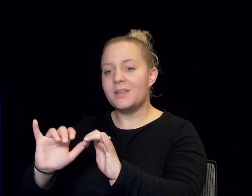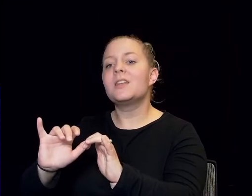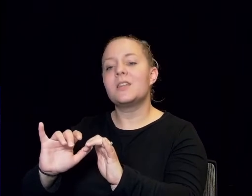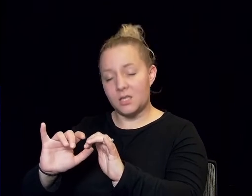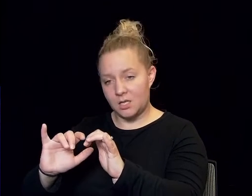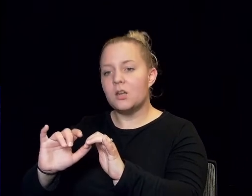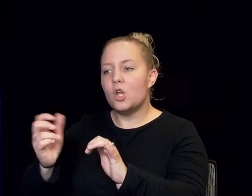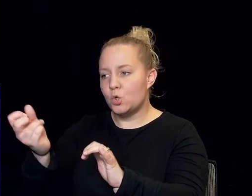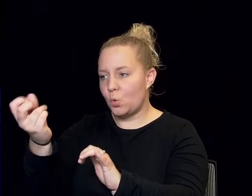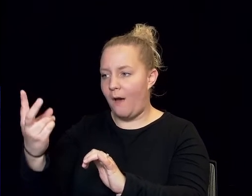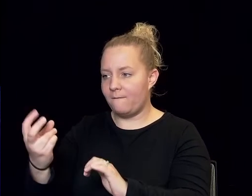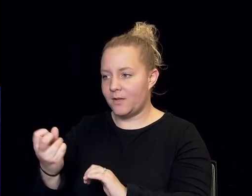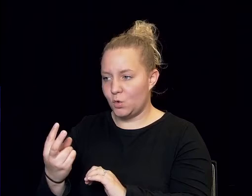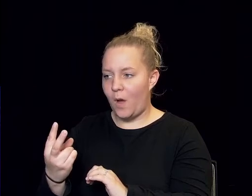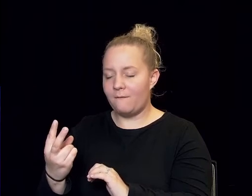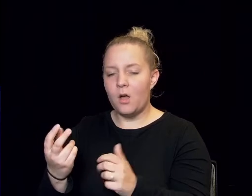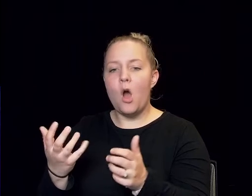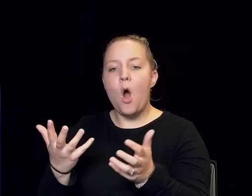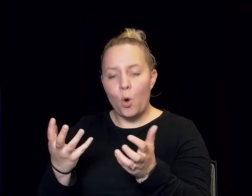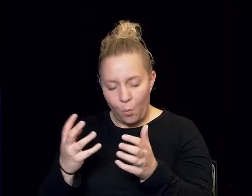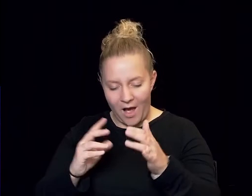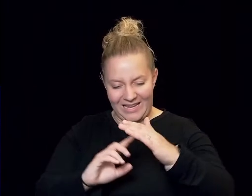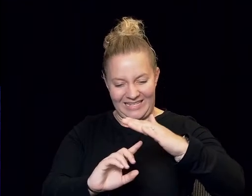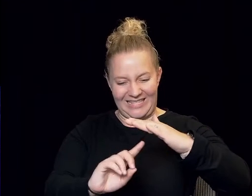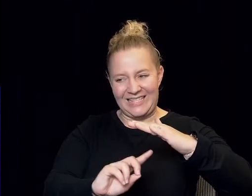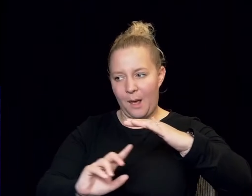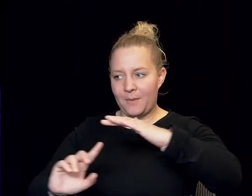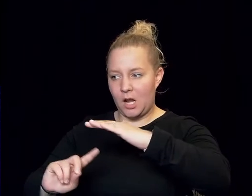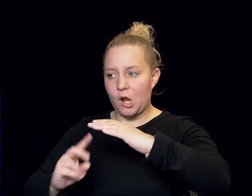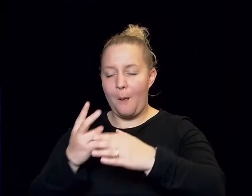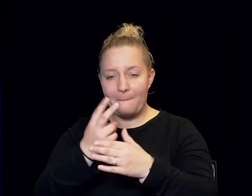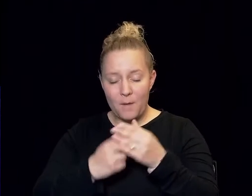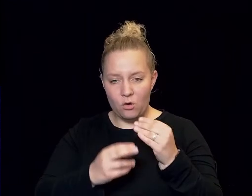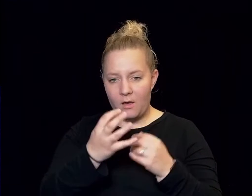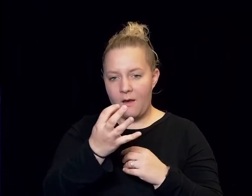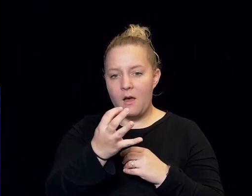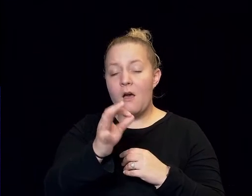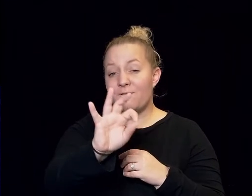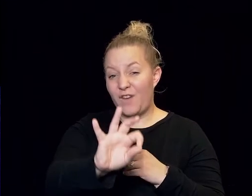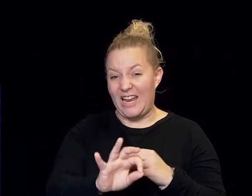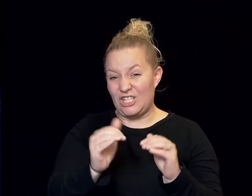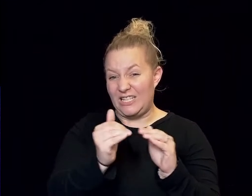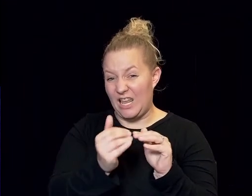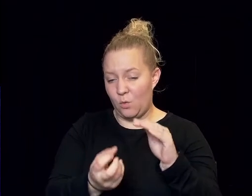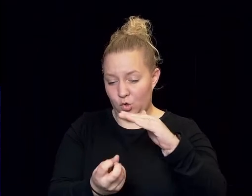trying to get that num or the denominator for both of these fractions to be 12. So, I know that I want